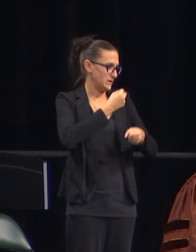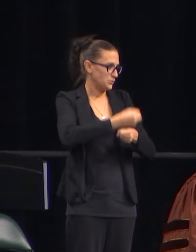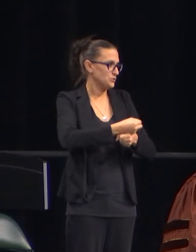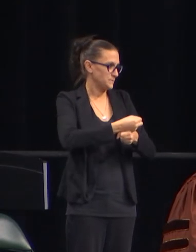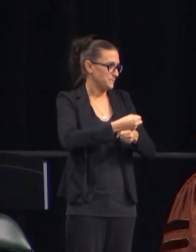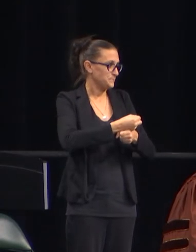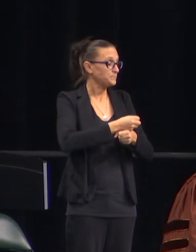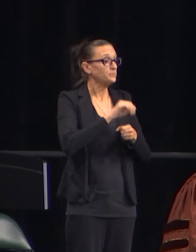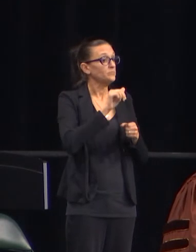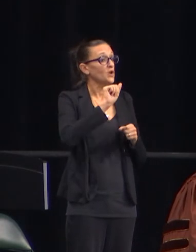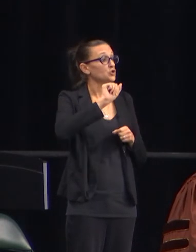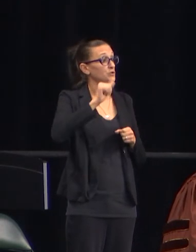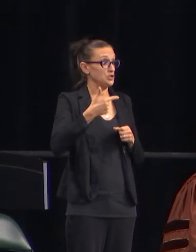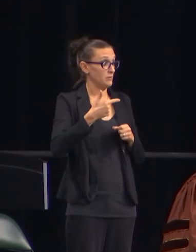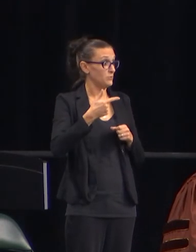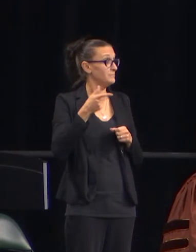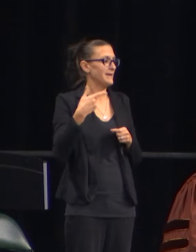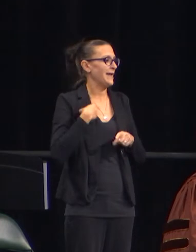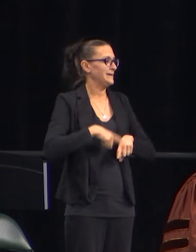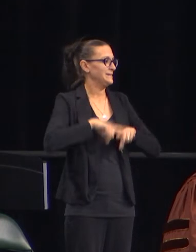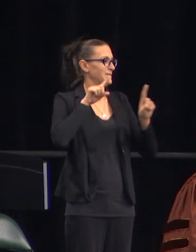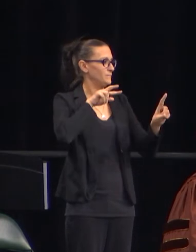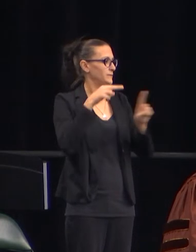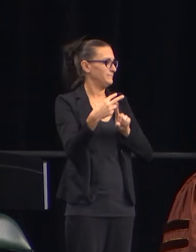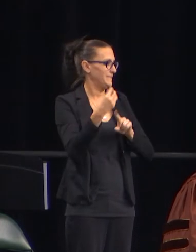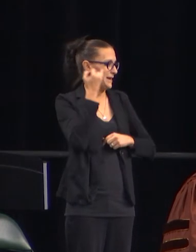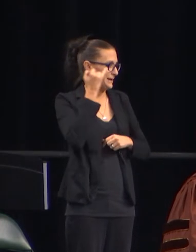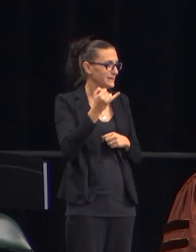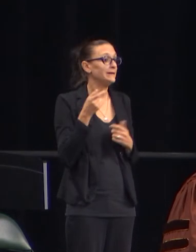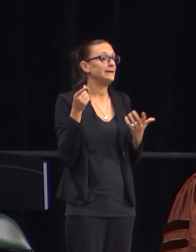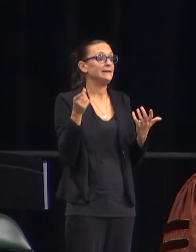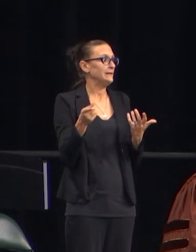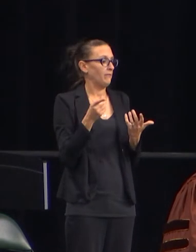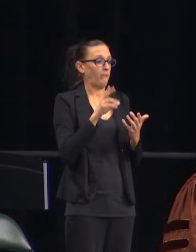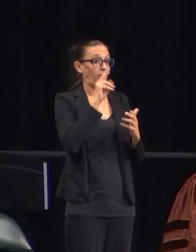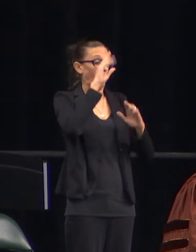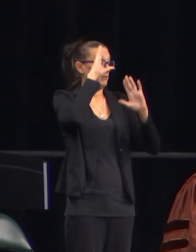The Attorney General, however, had a different idea. He had the unexpected opportunity